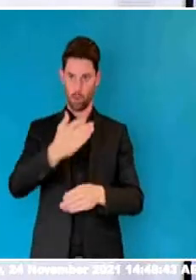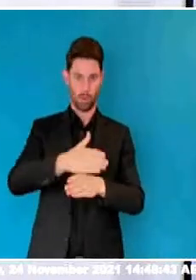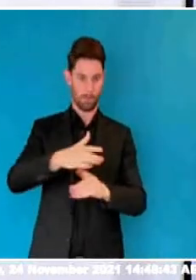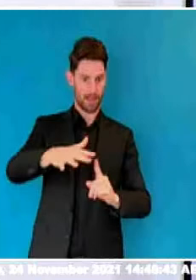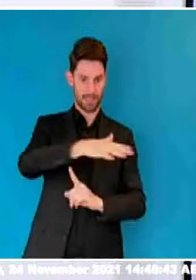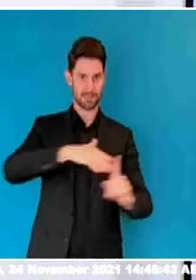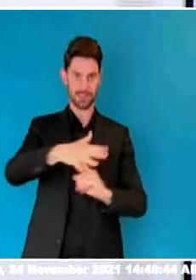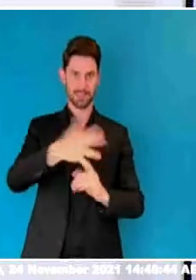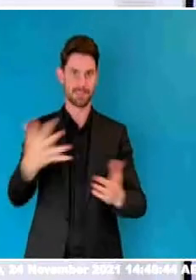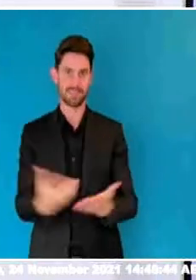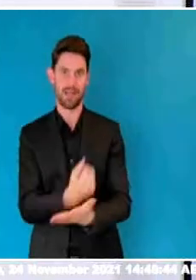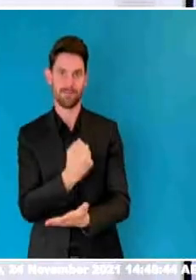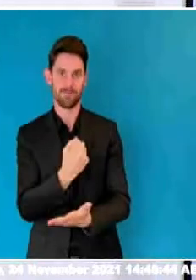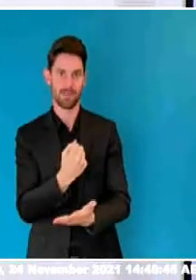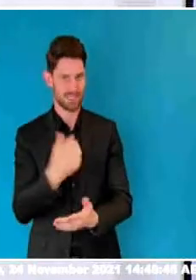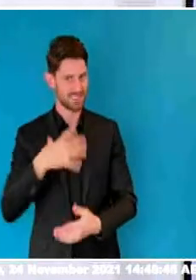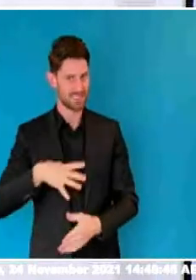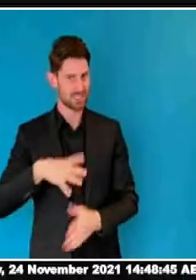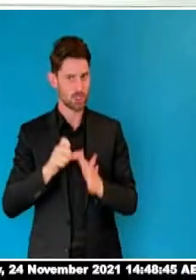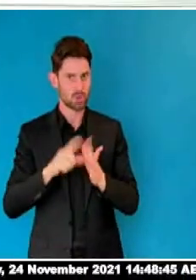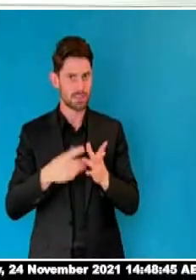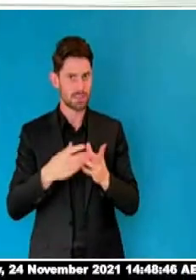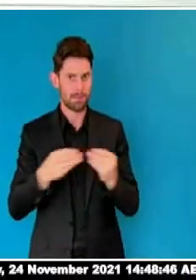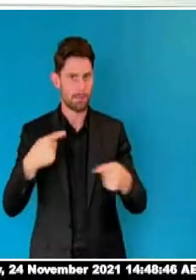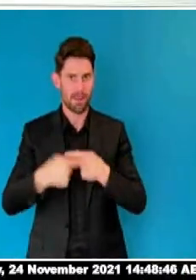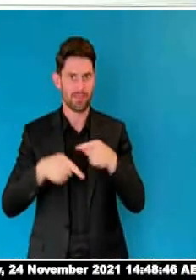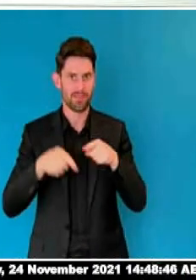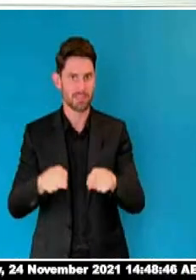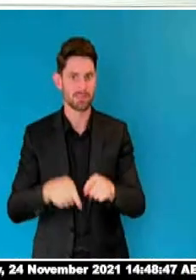addressed? MS BAXTER: Yes, Ms Eastman.